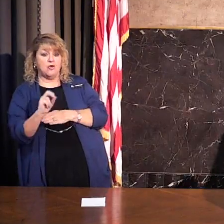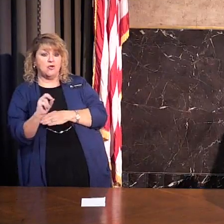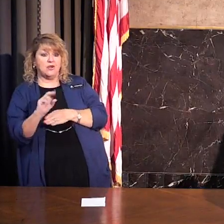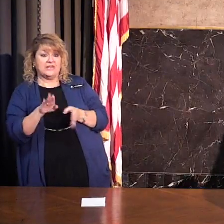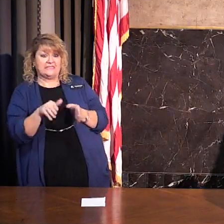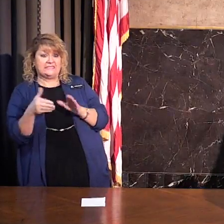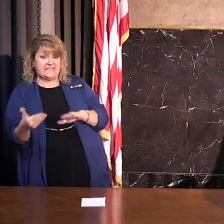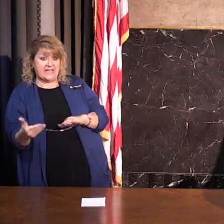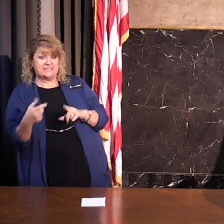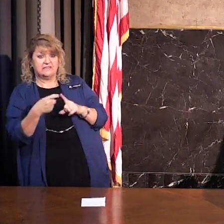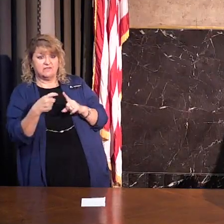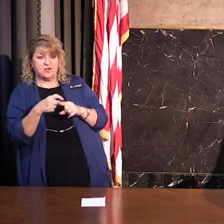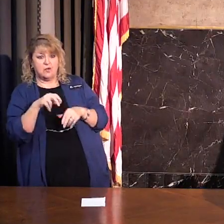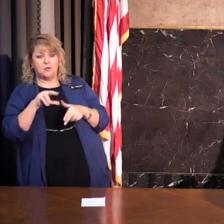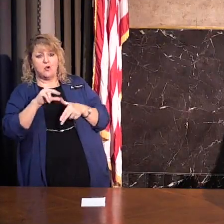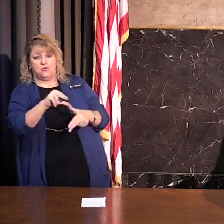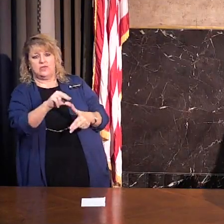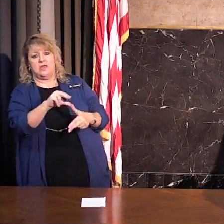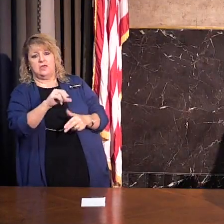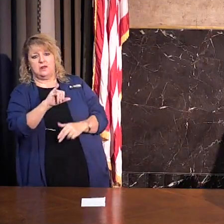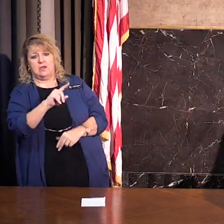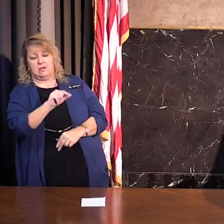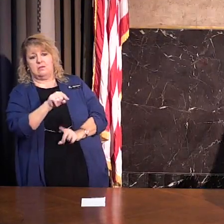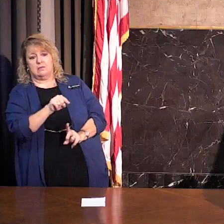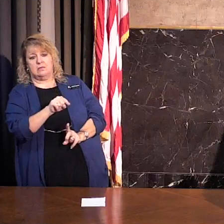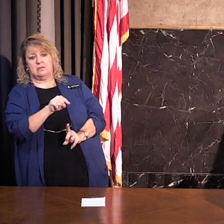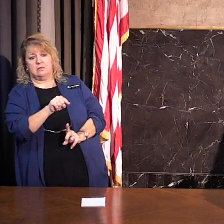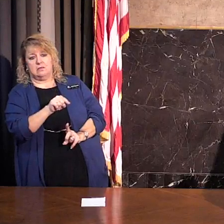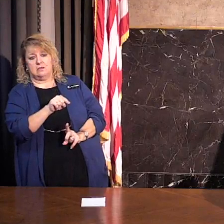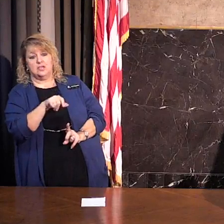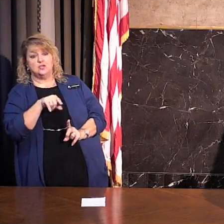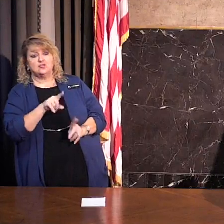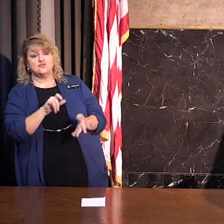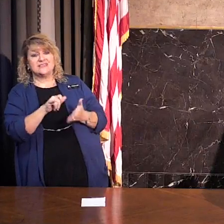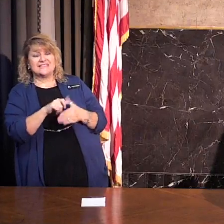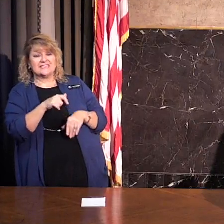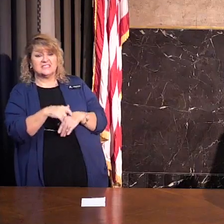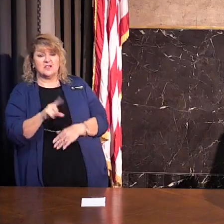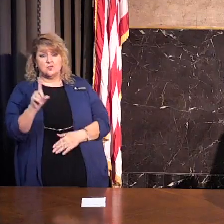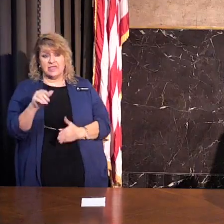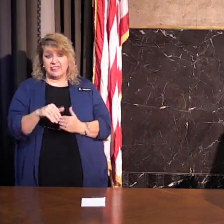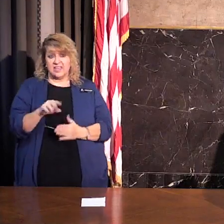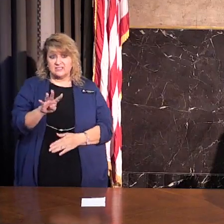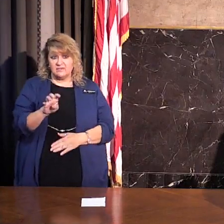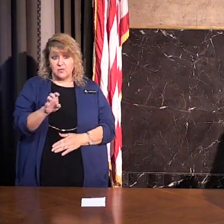storm and in that time period,